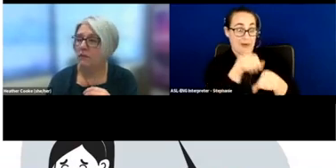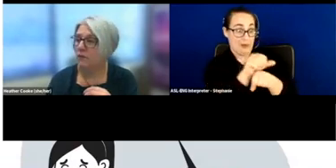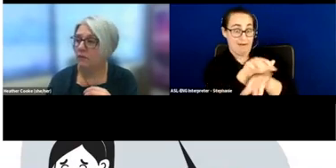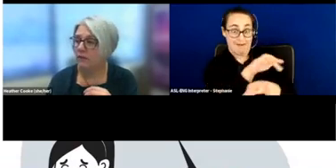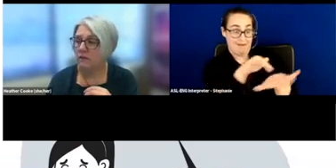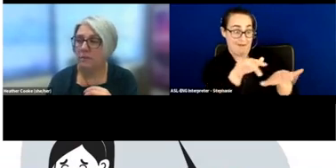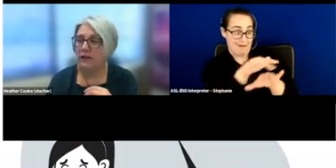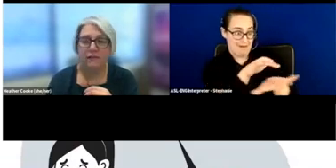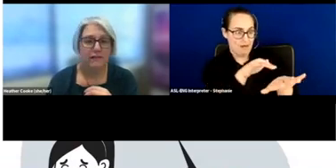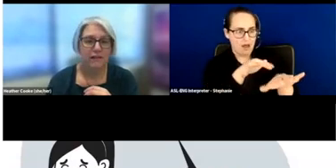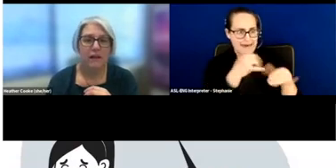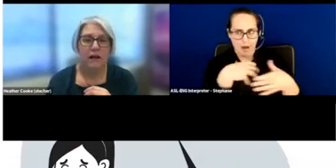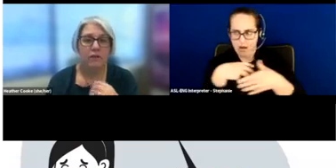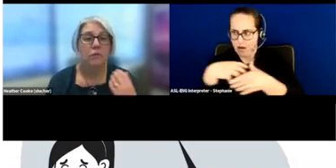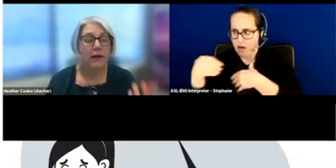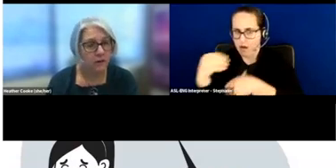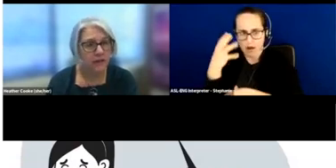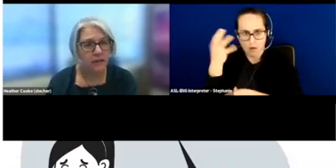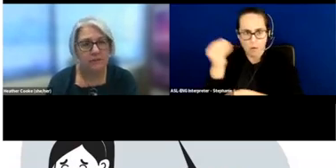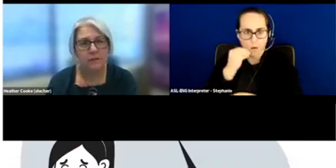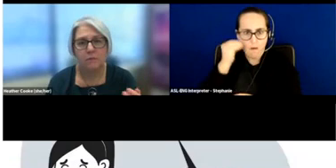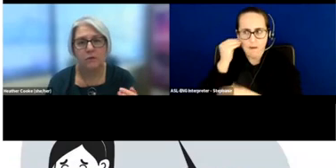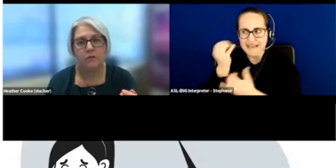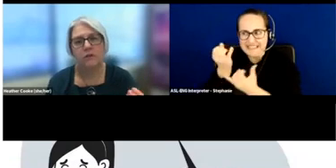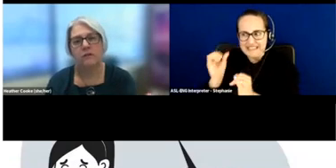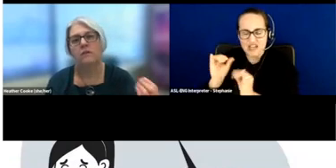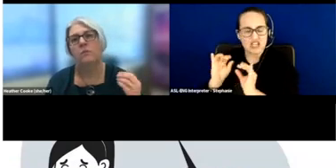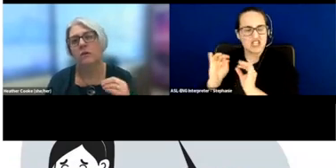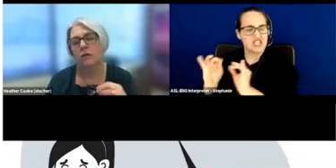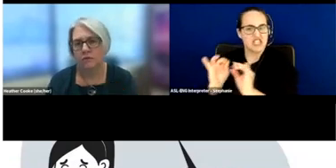And so despite the rarity of exposure to these more overt we